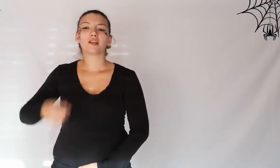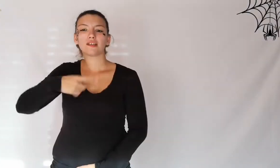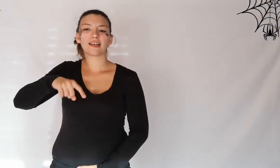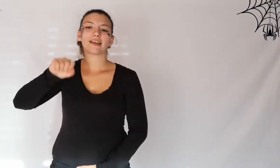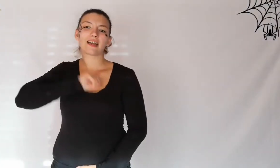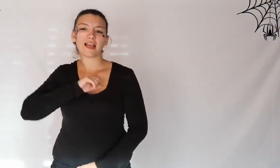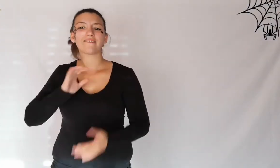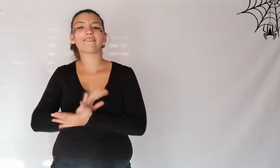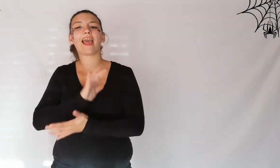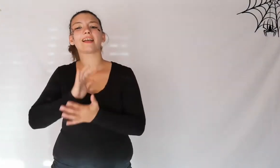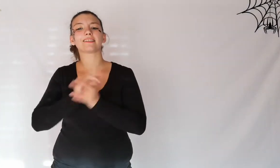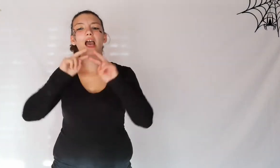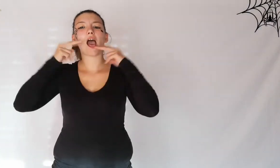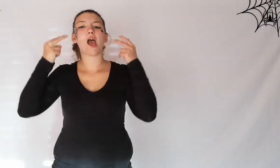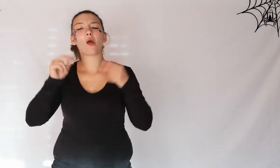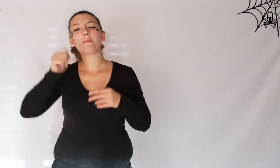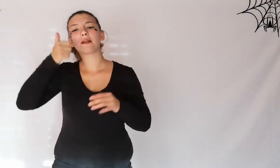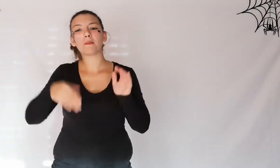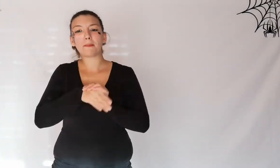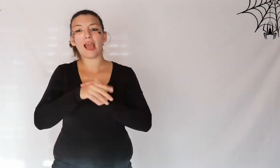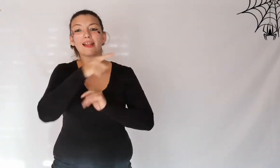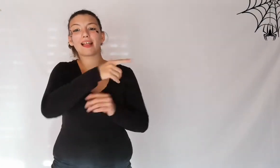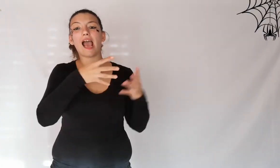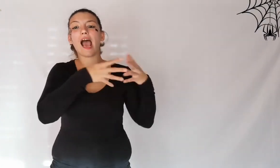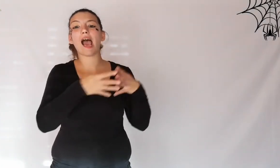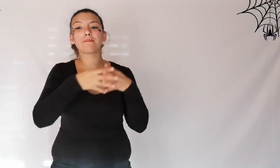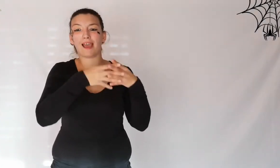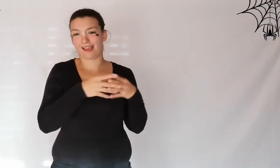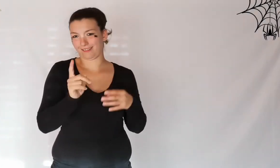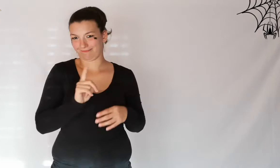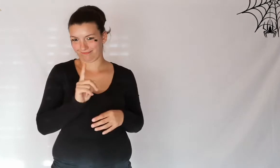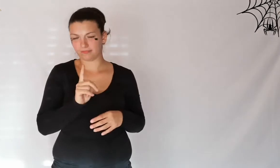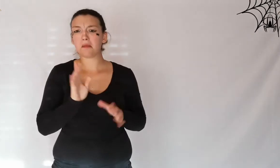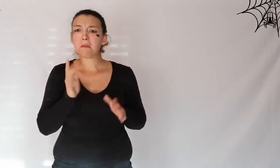We have always believed that Halloween originates in America,